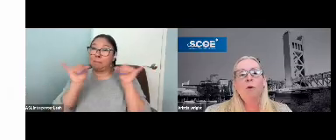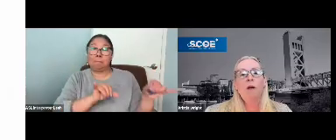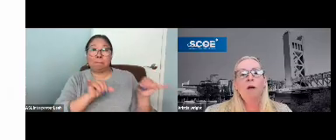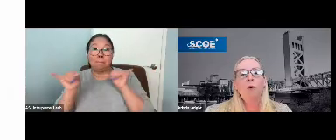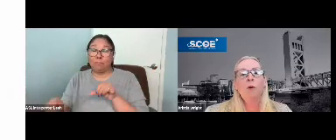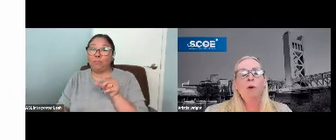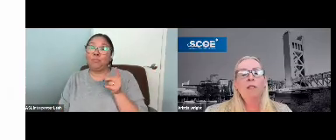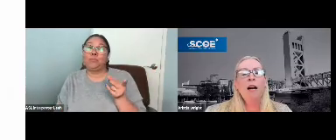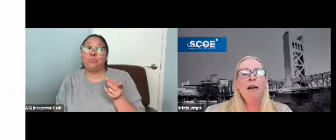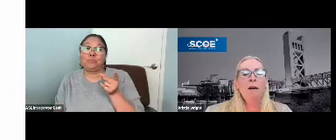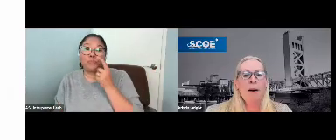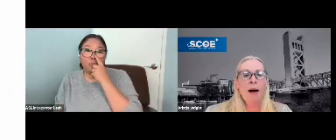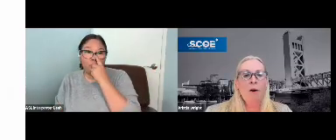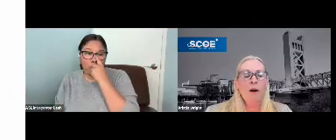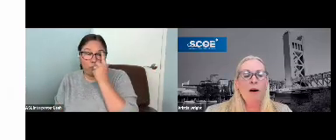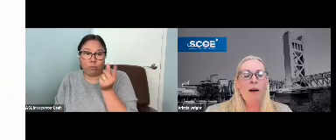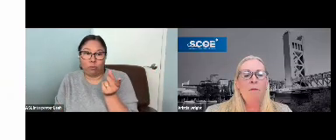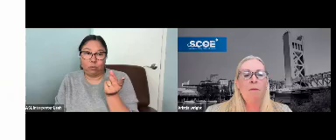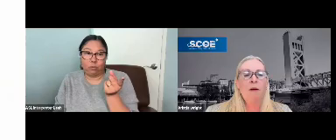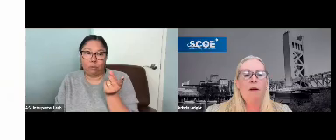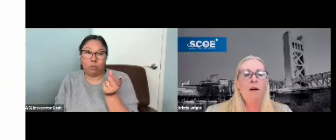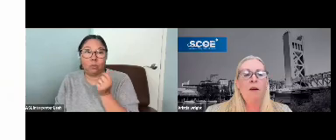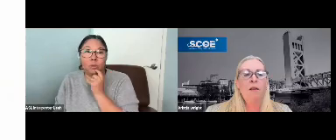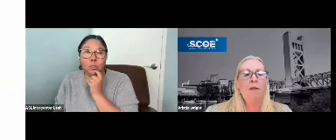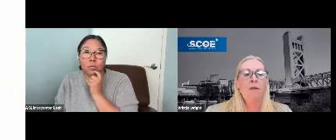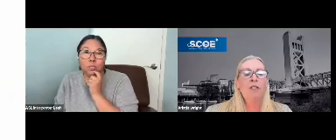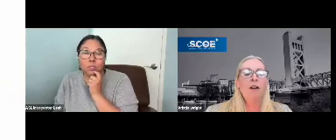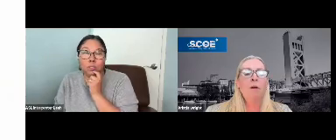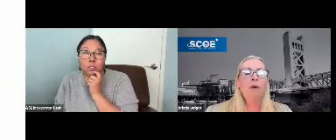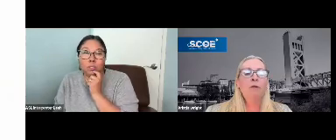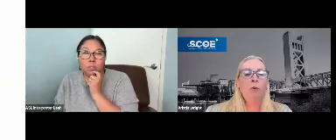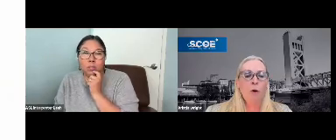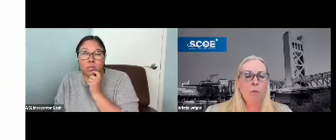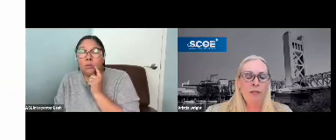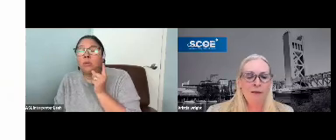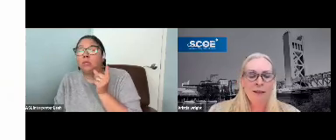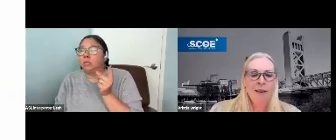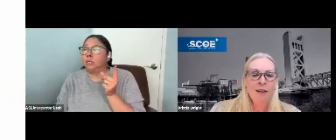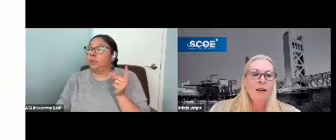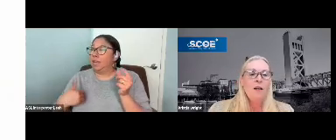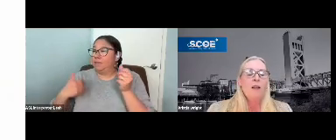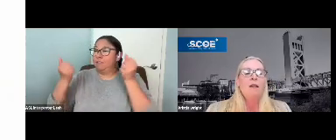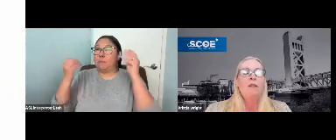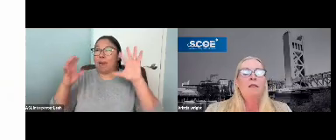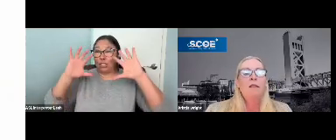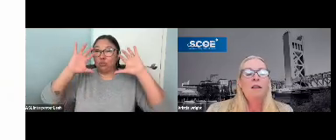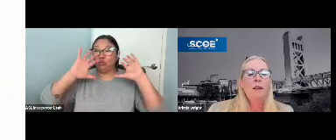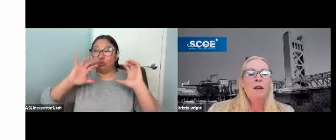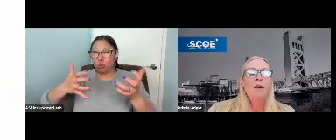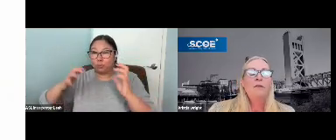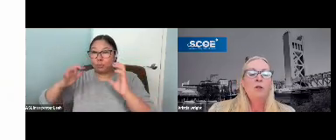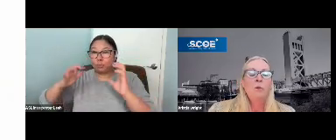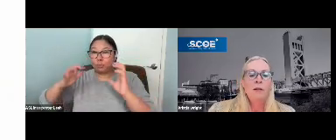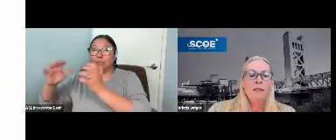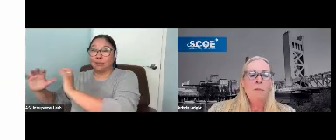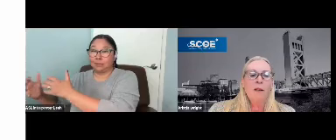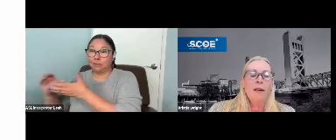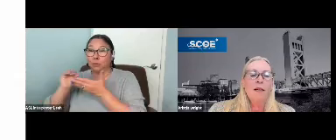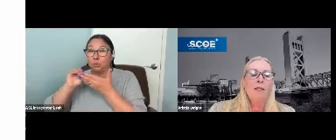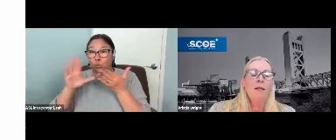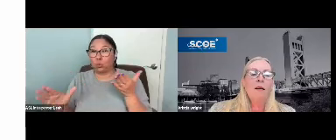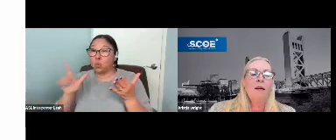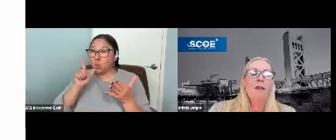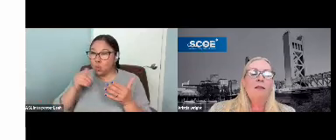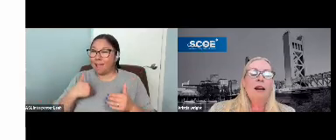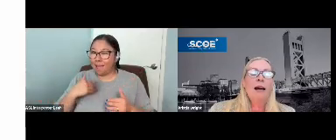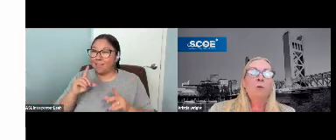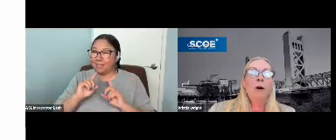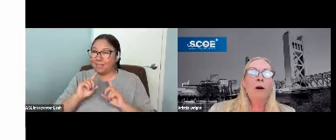So, when we're talking about um there's a number of groups of students with disabilities that as